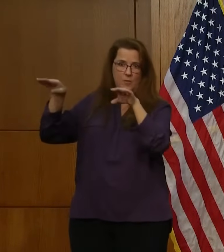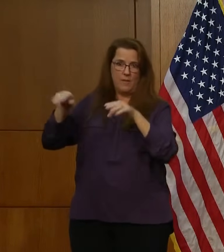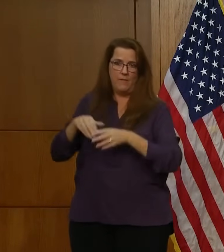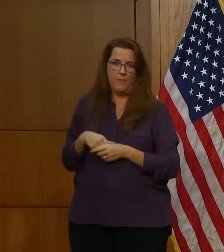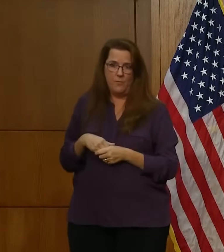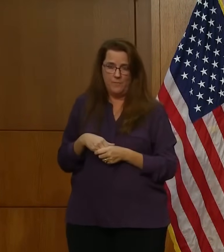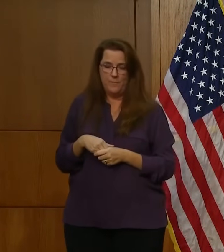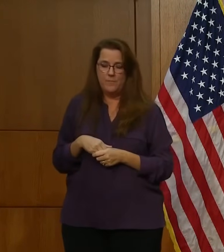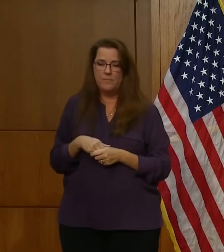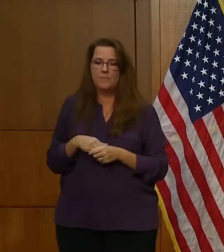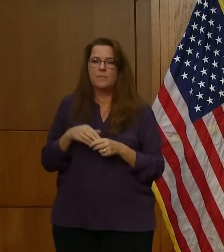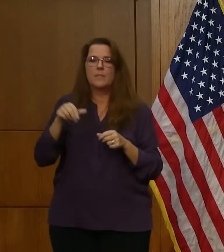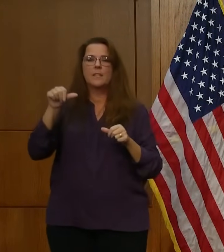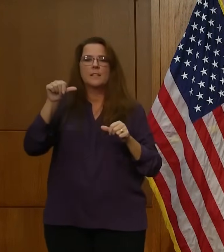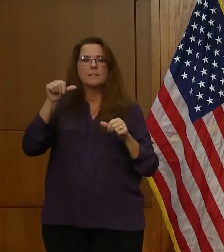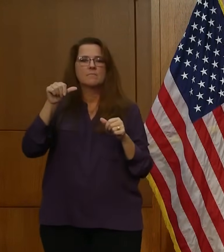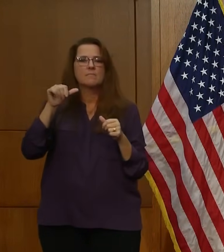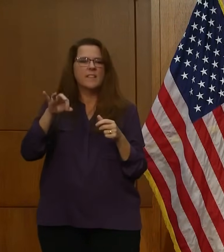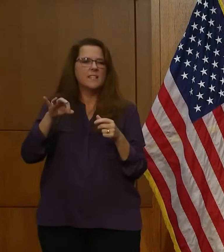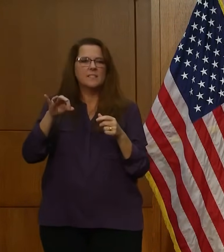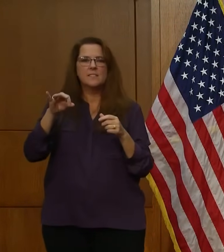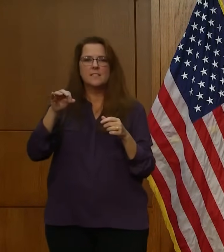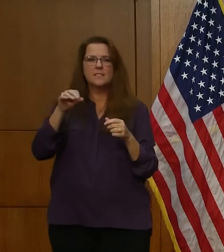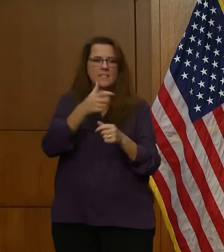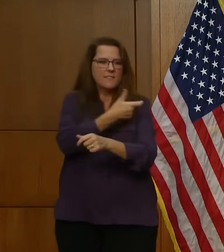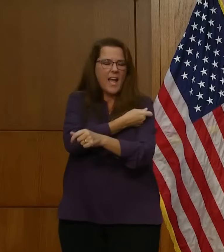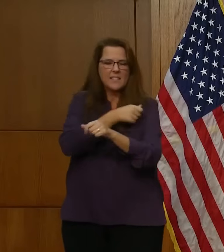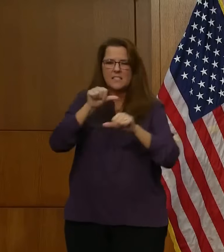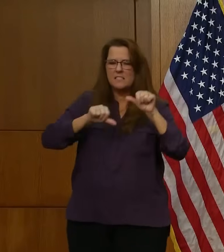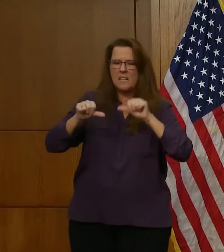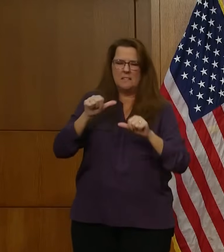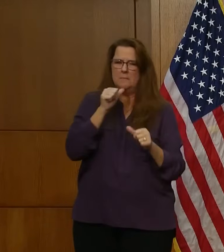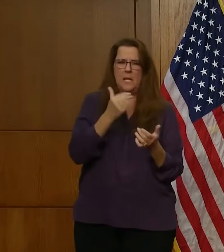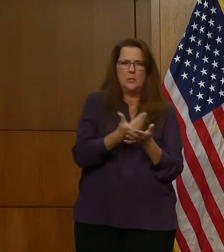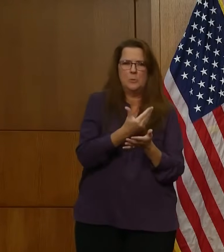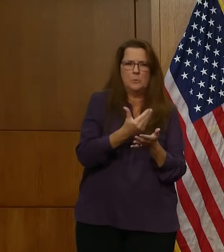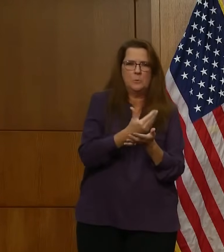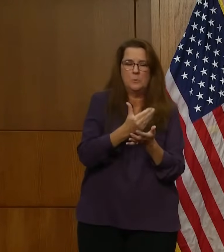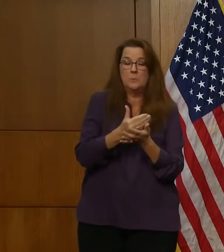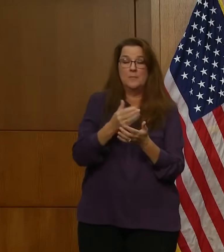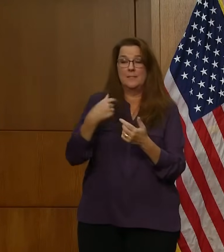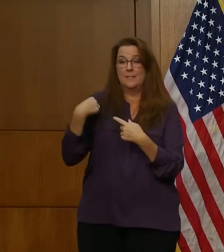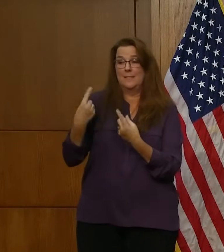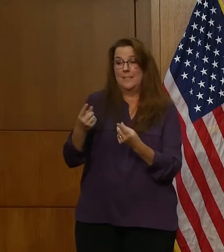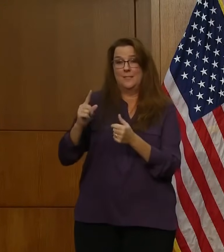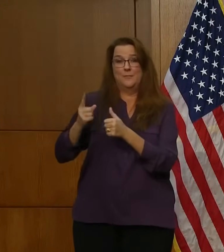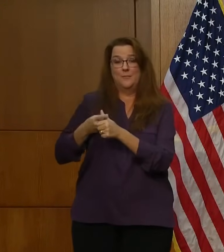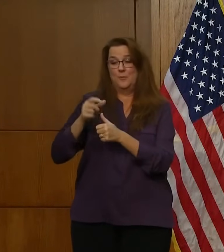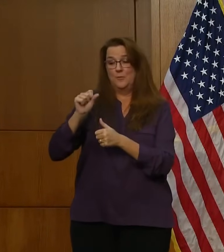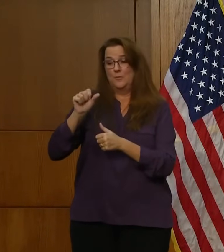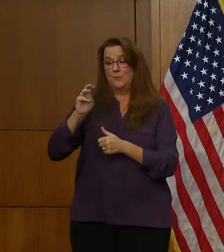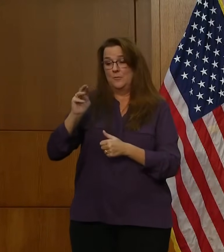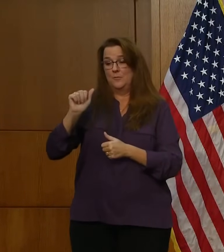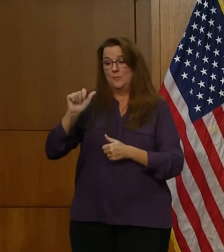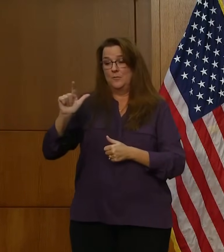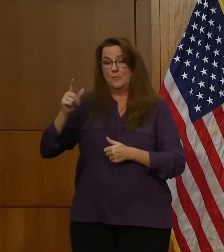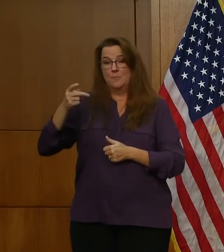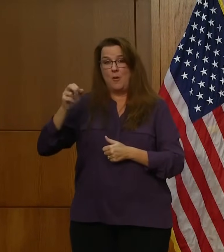THIS WILL BACK UP WHAT WE'RE SEEING AT THE NATIONAL LEVEL.